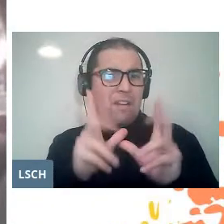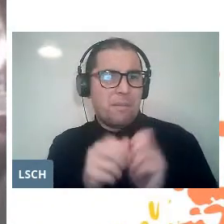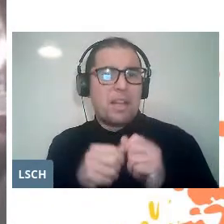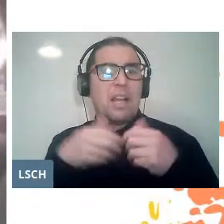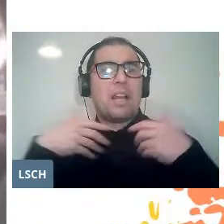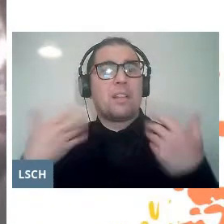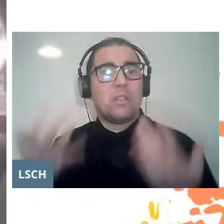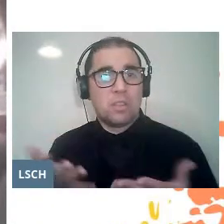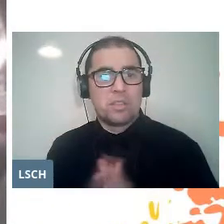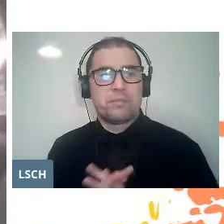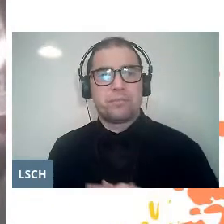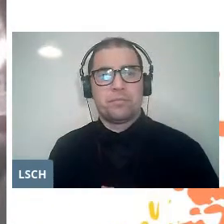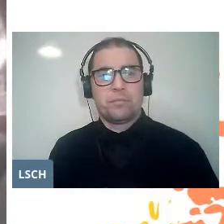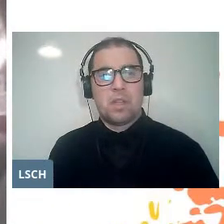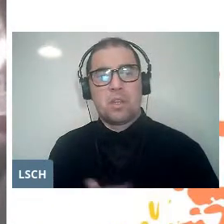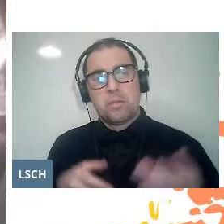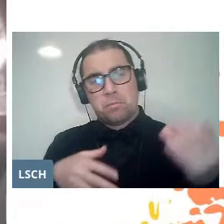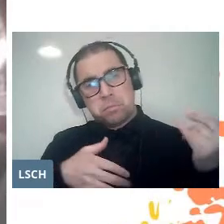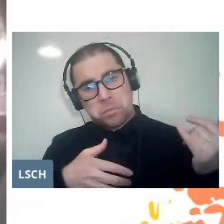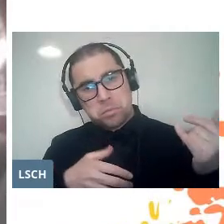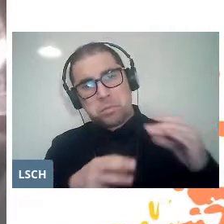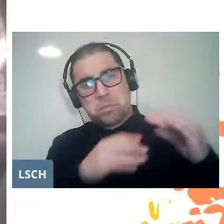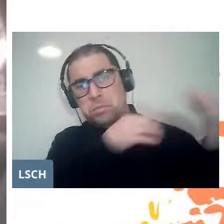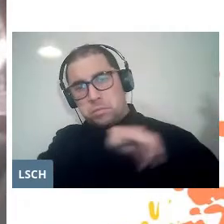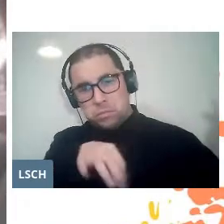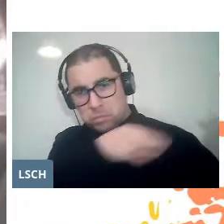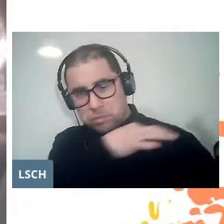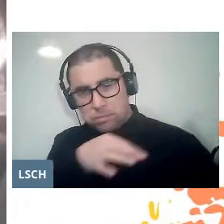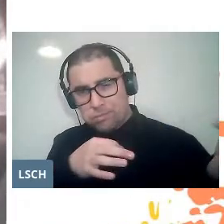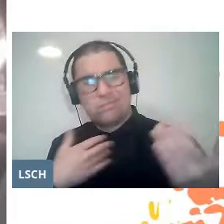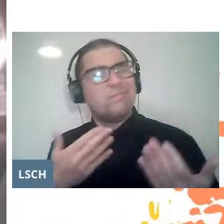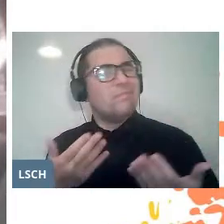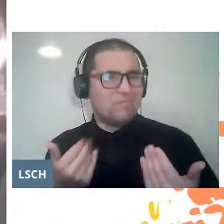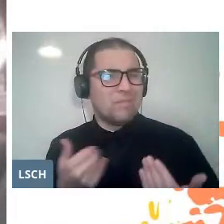These instrumentalists pose to Hayden the need for them to represent